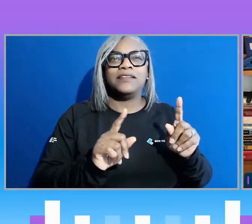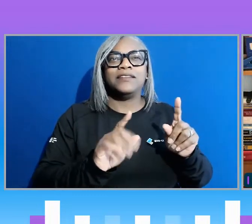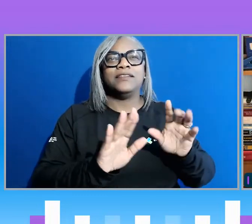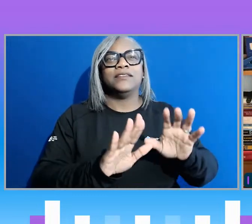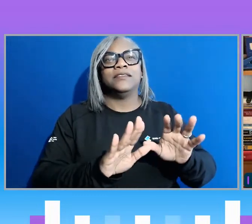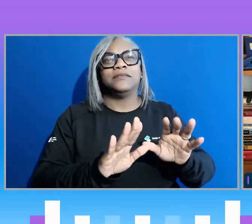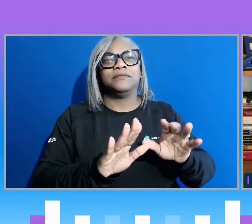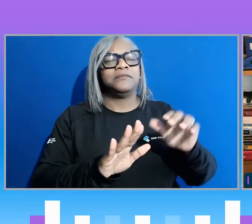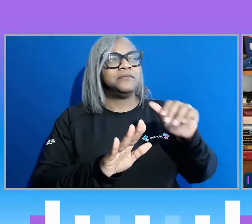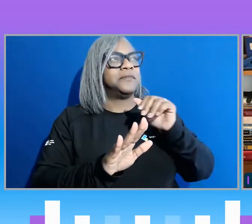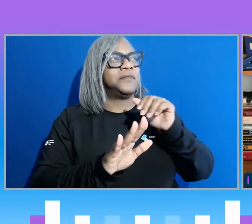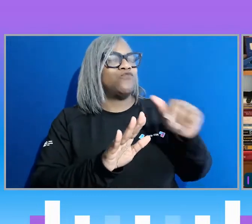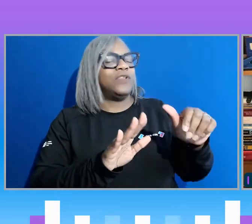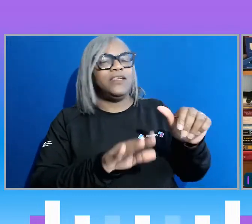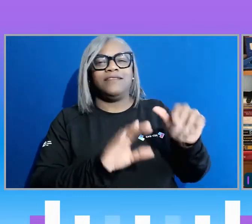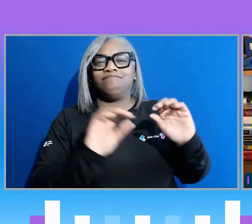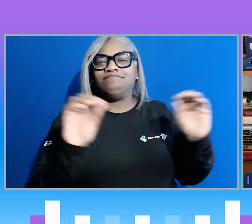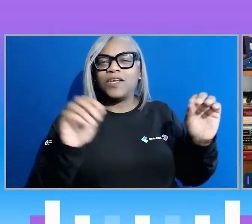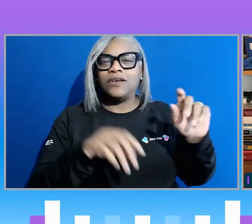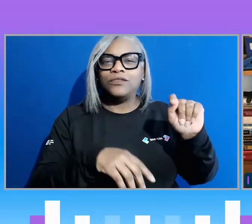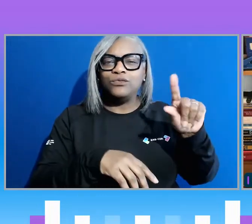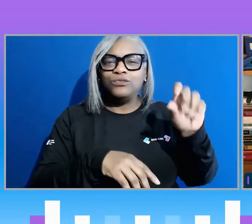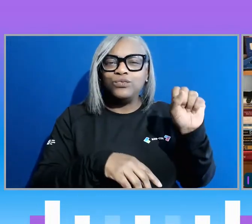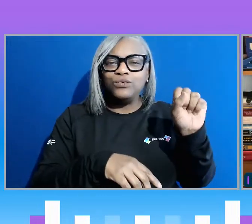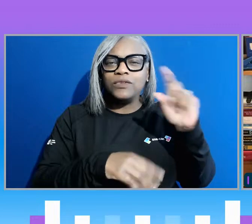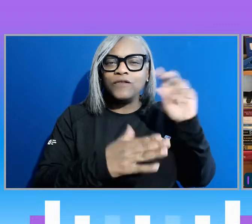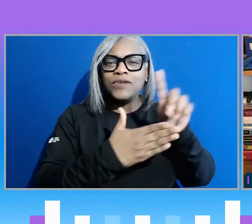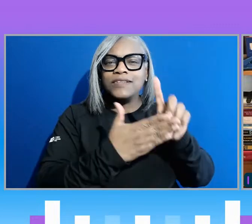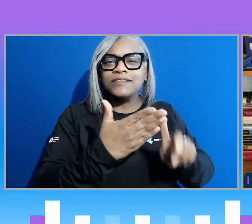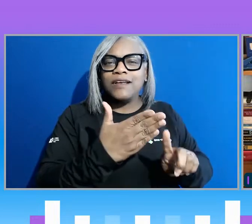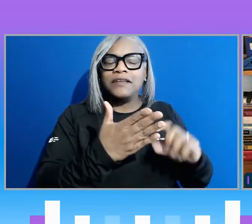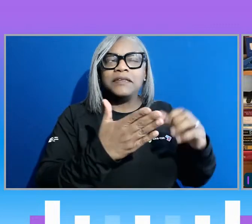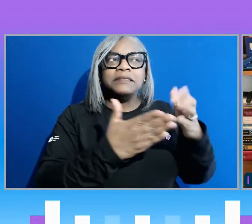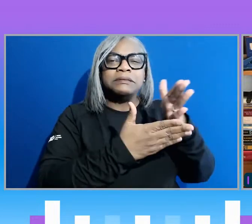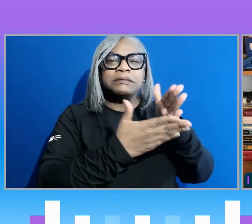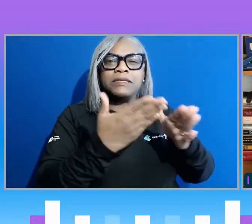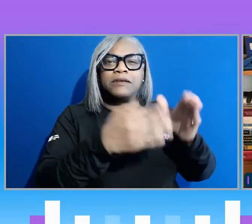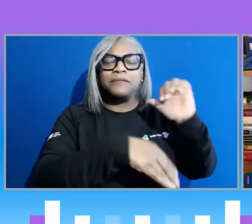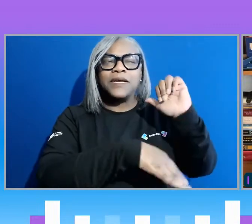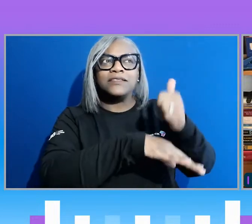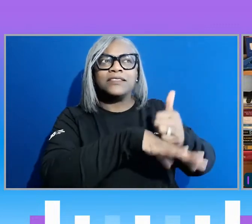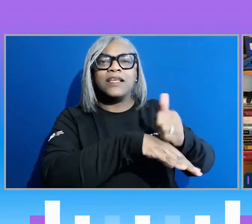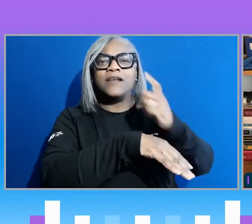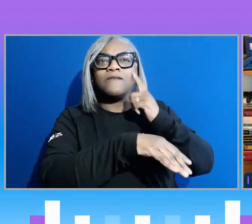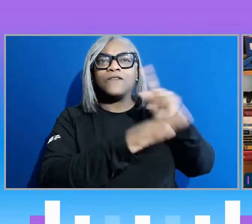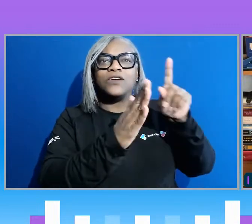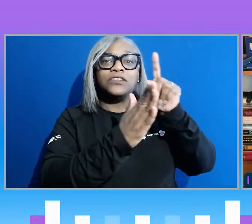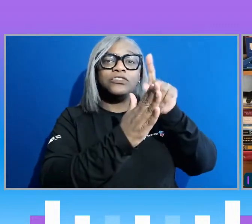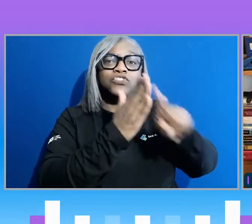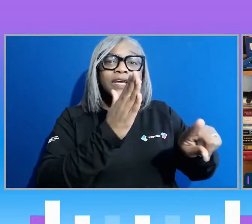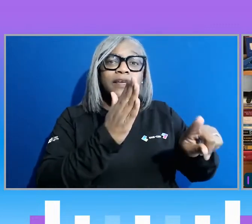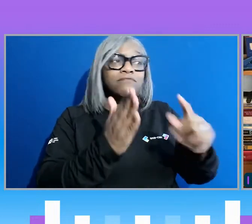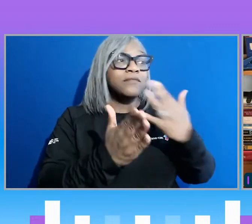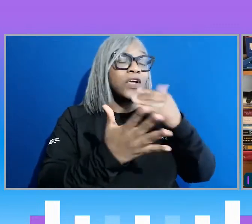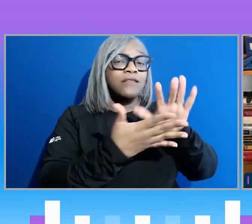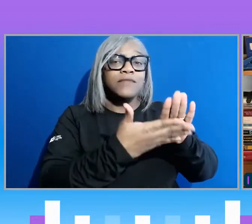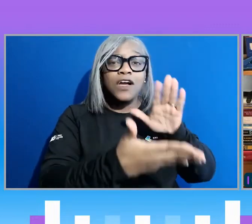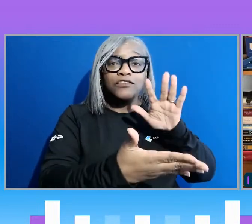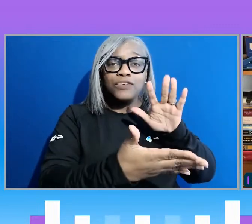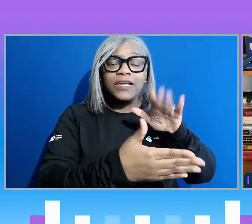and you know a lot of these tools what they're designed a lot of the design tools, some of them are set up to do things